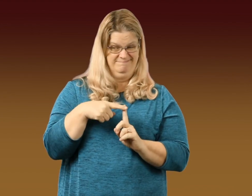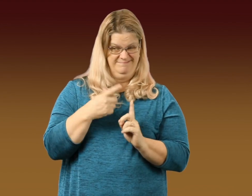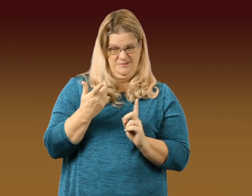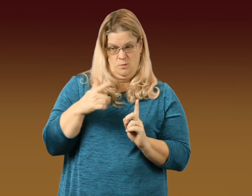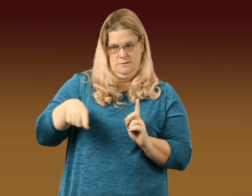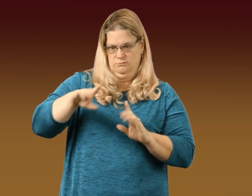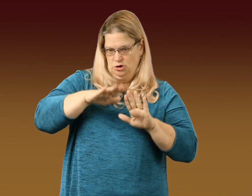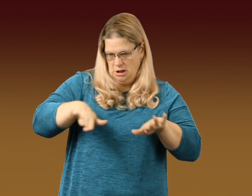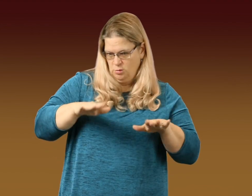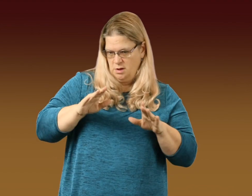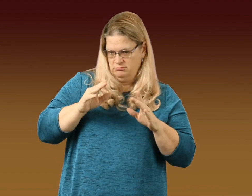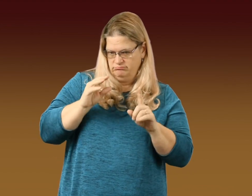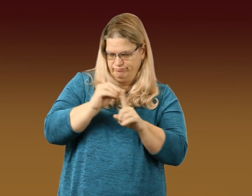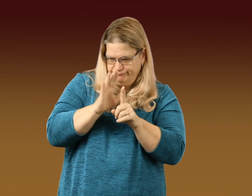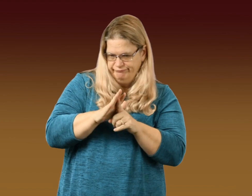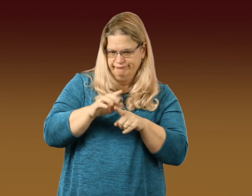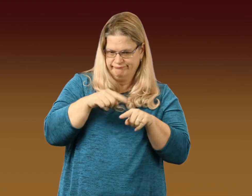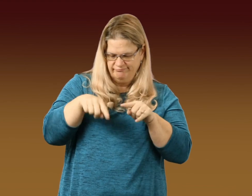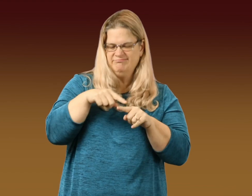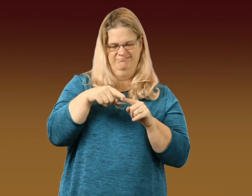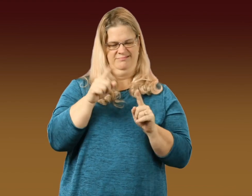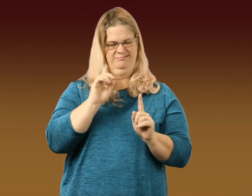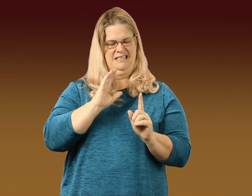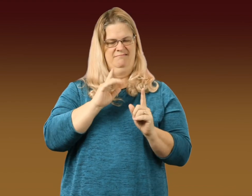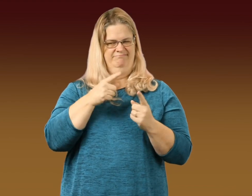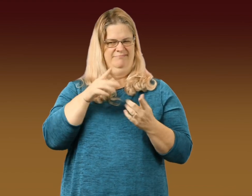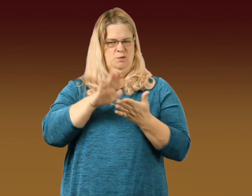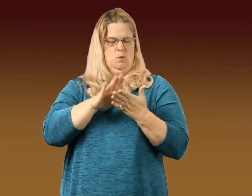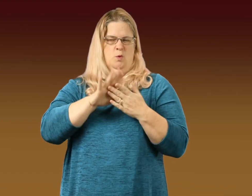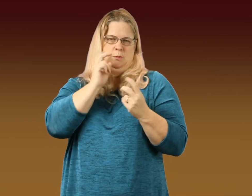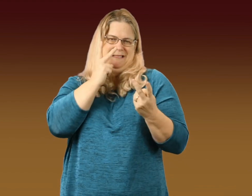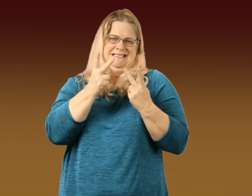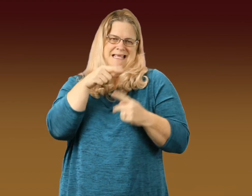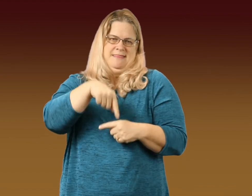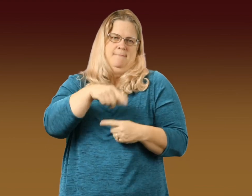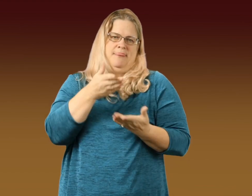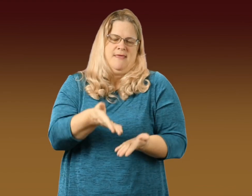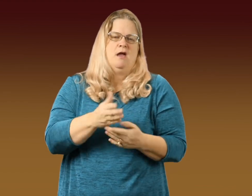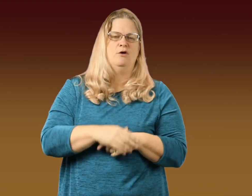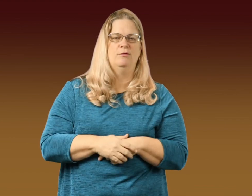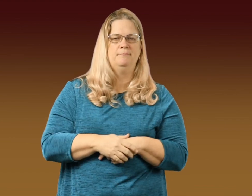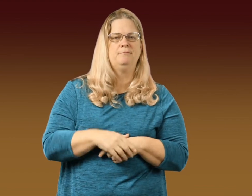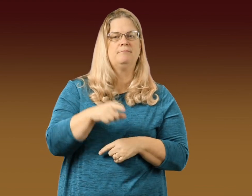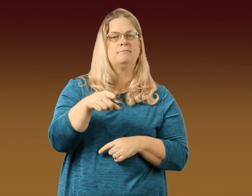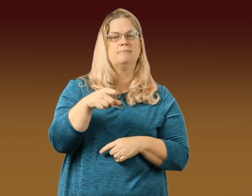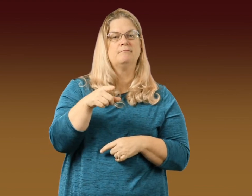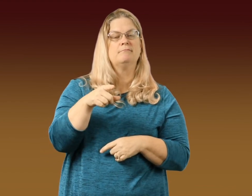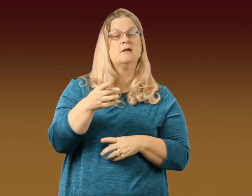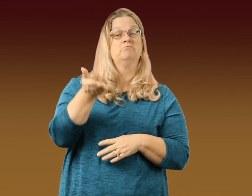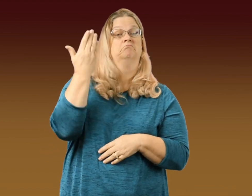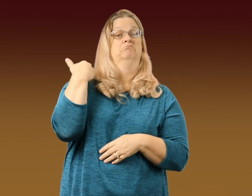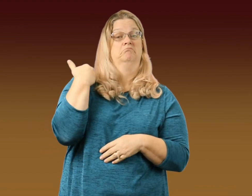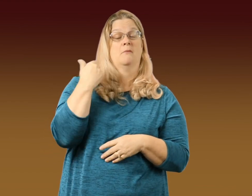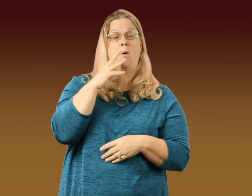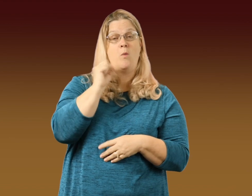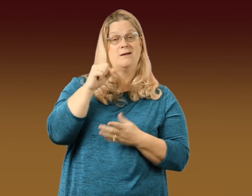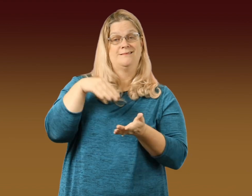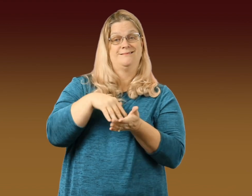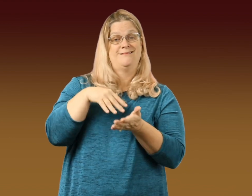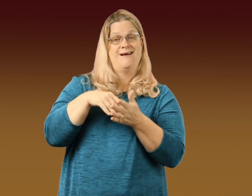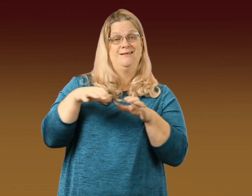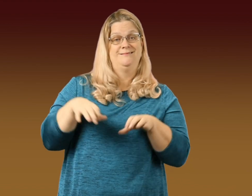Children that experience those are usually first seen in the school system.